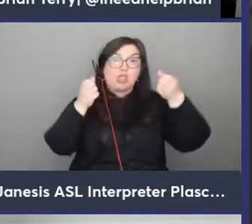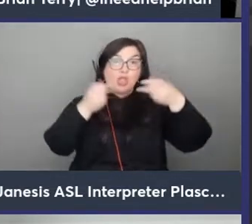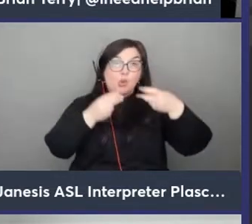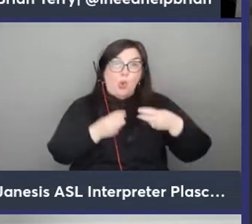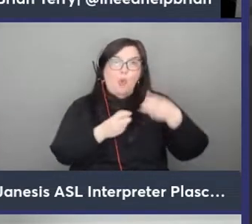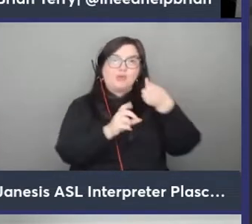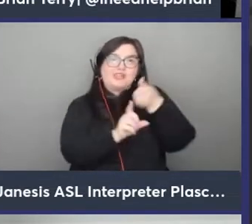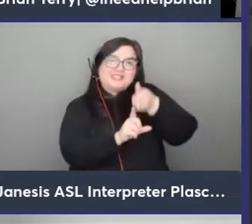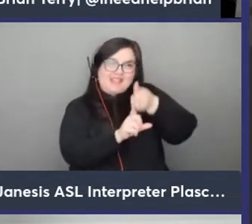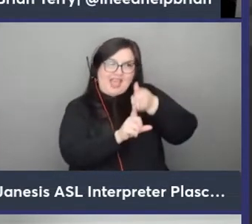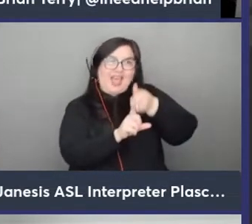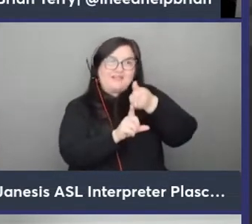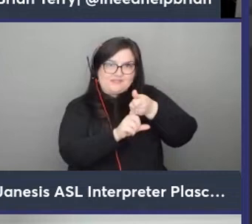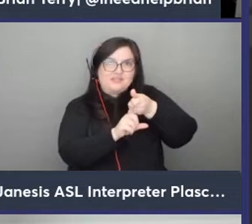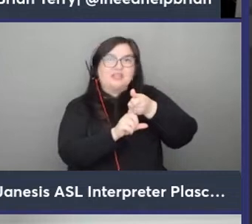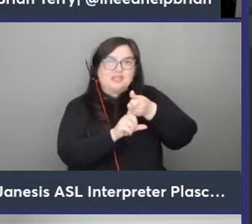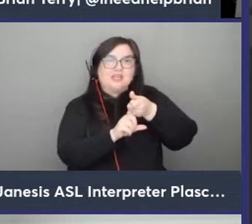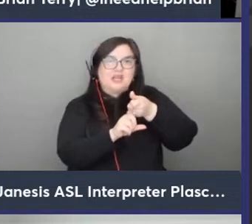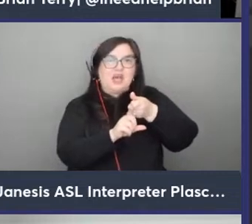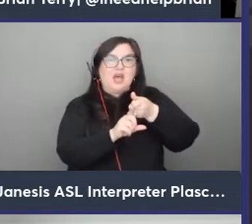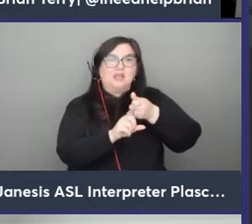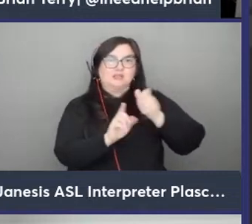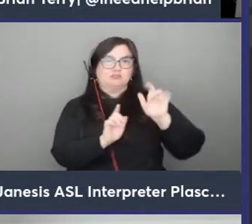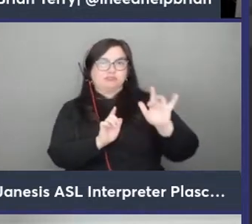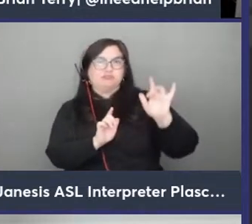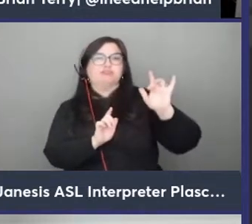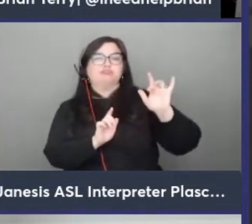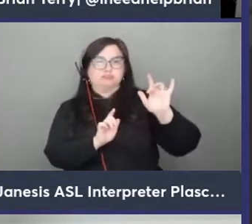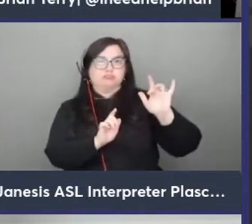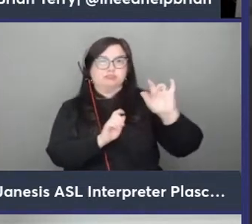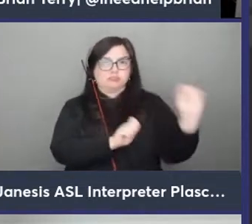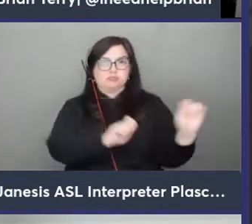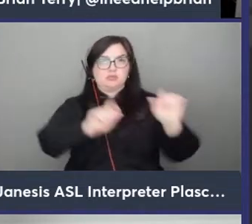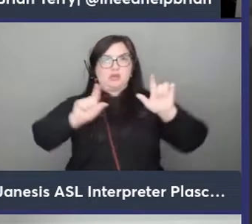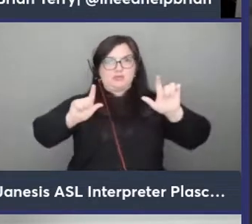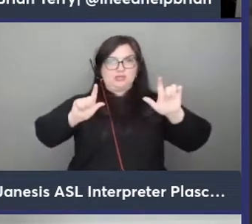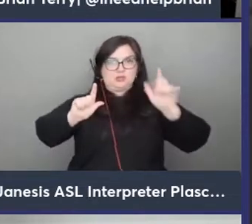So if you were to like, just double click on this one, this will open up in your visual editor.